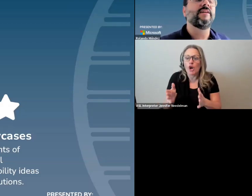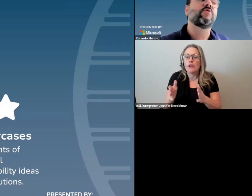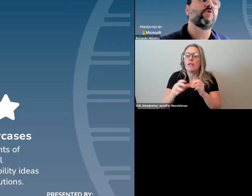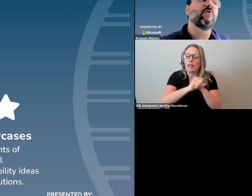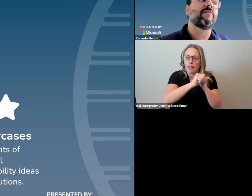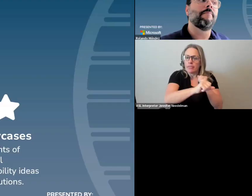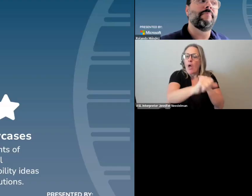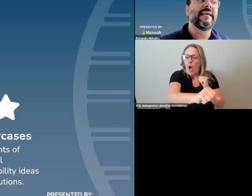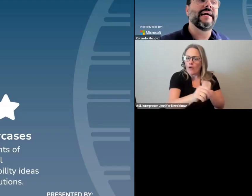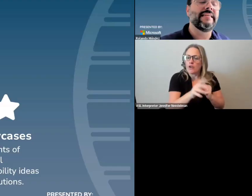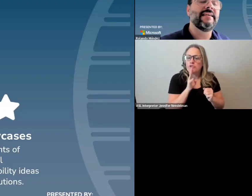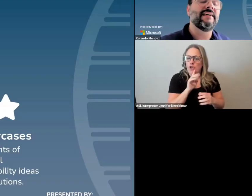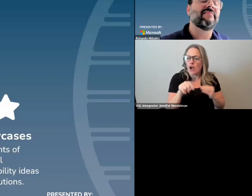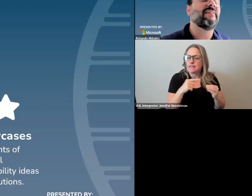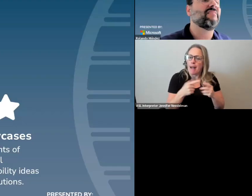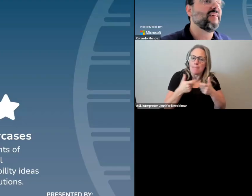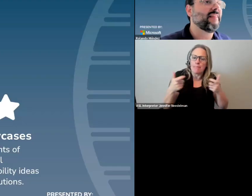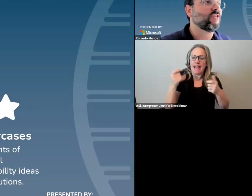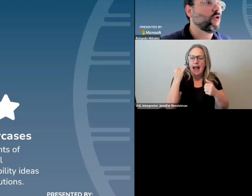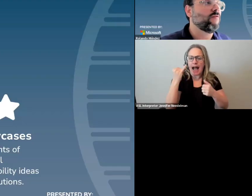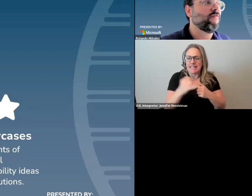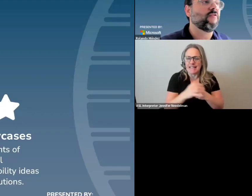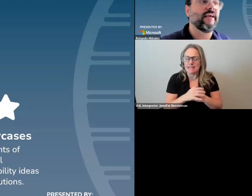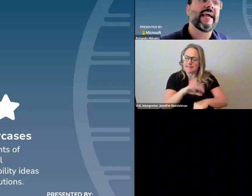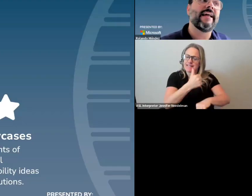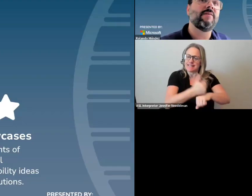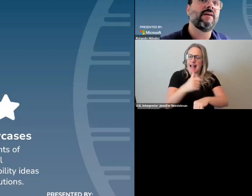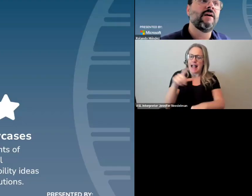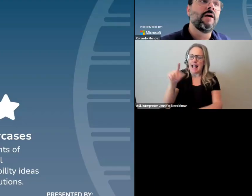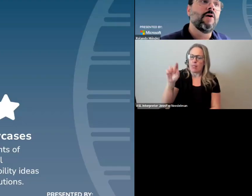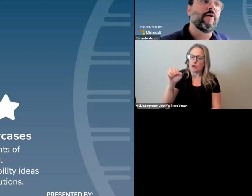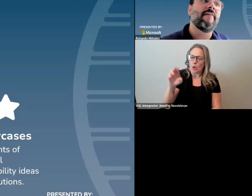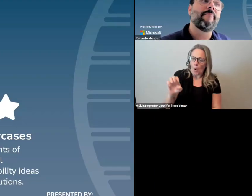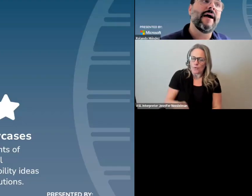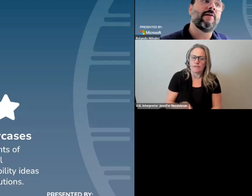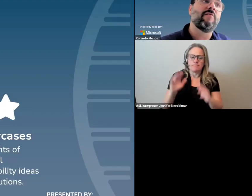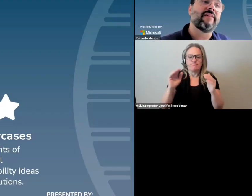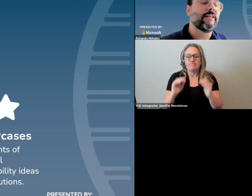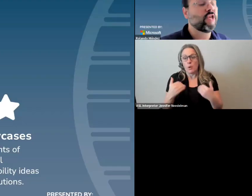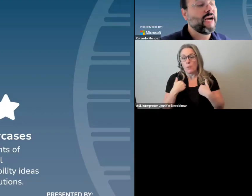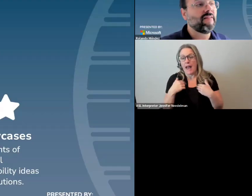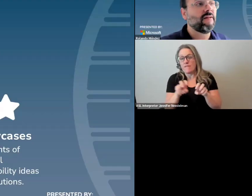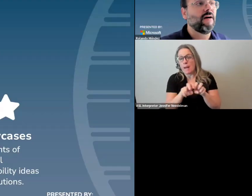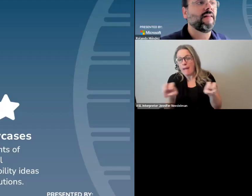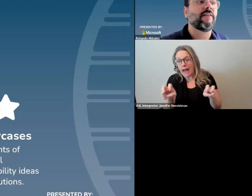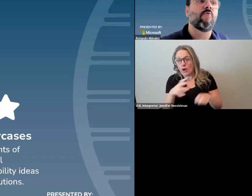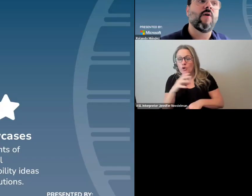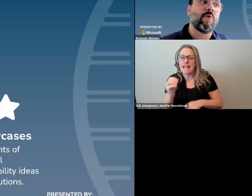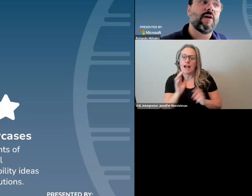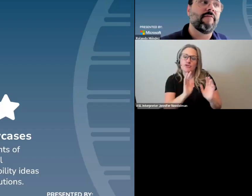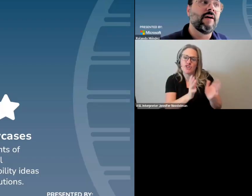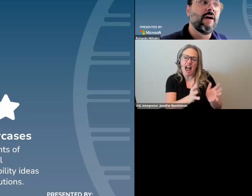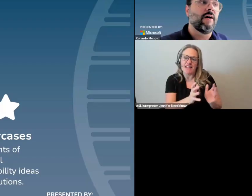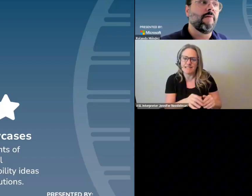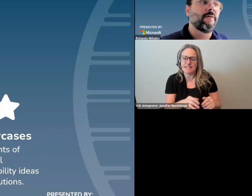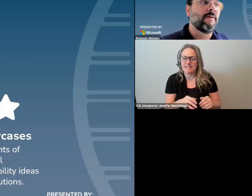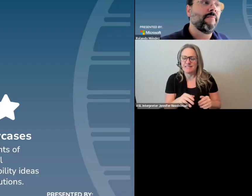that introduce big ideas and set the tone for the academy. We have panels and chats like the one we'll have